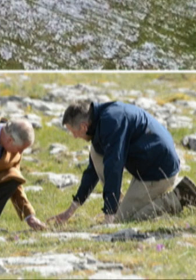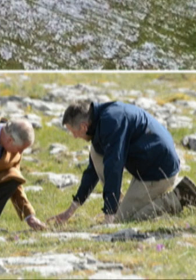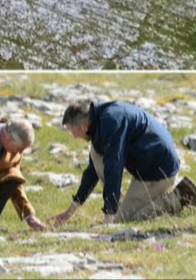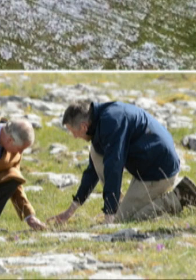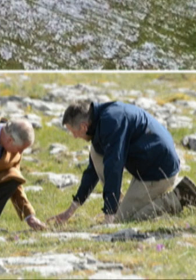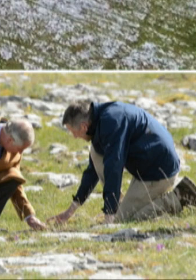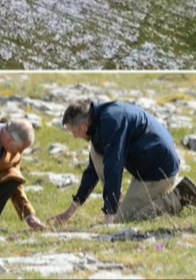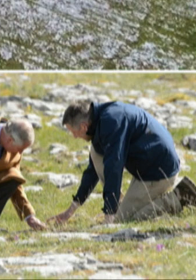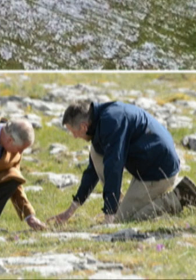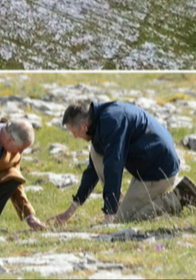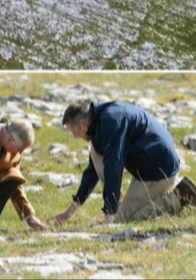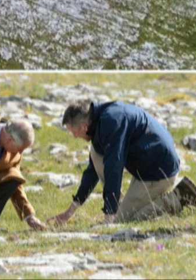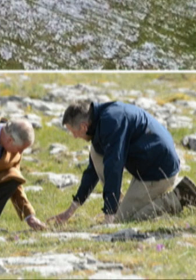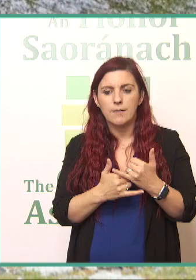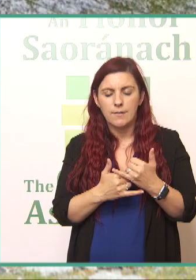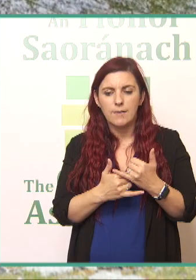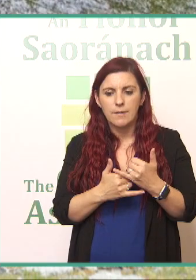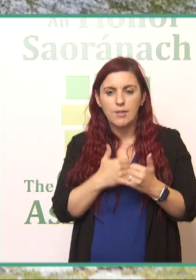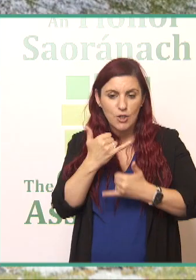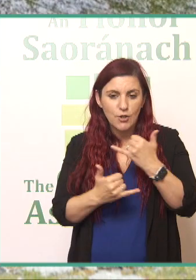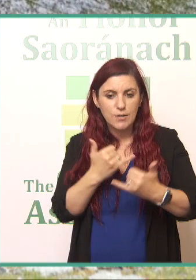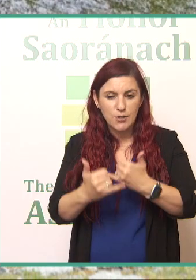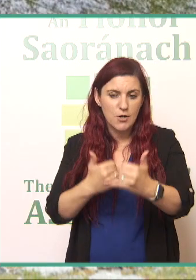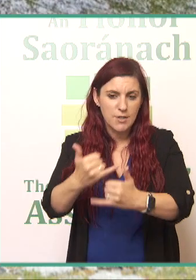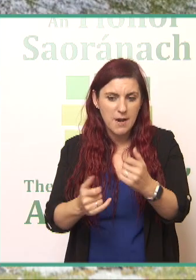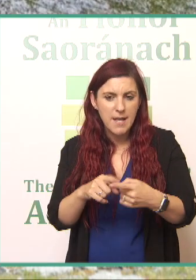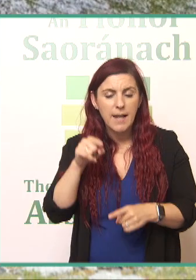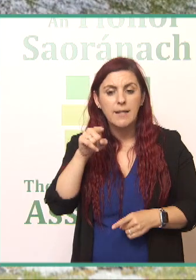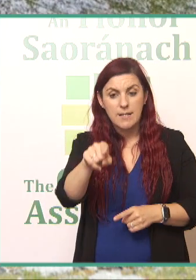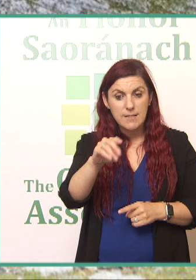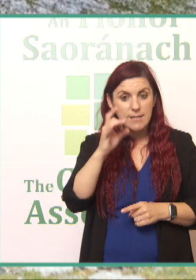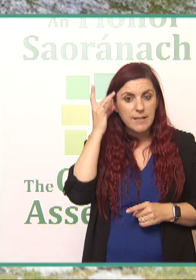that's fit literally for a king this is uh King Charles when he visited the barn and this farm